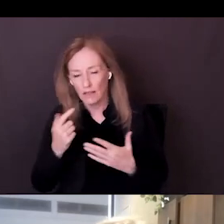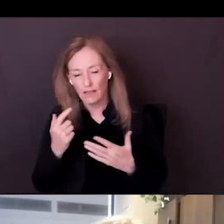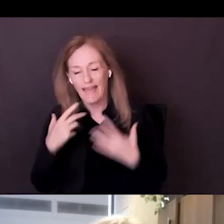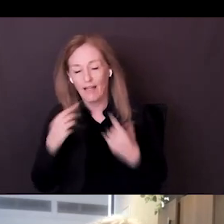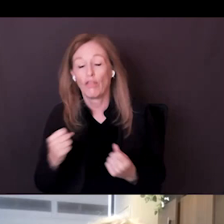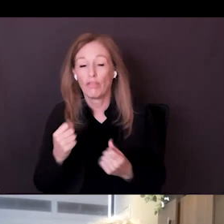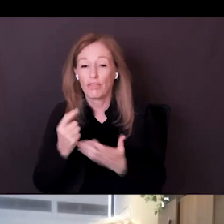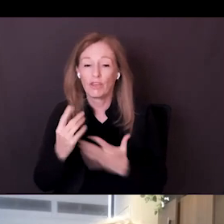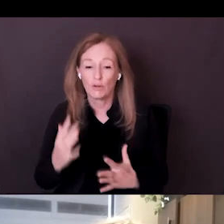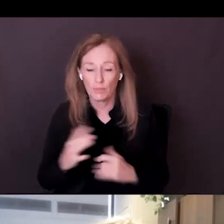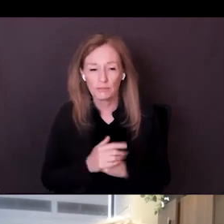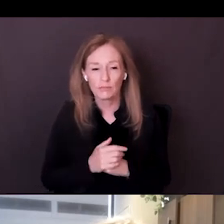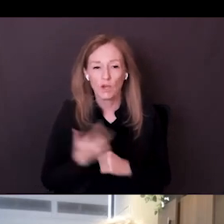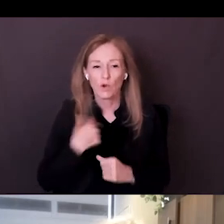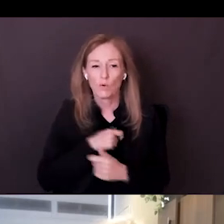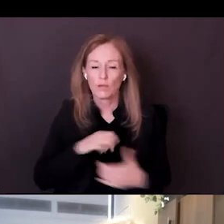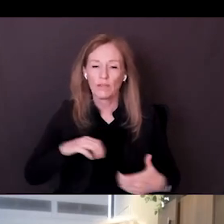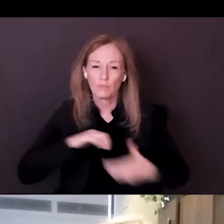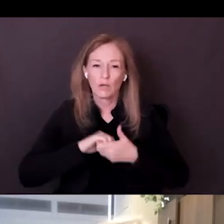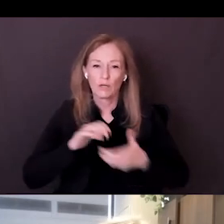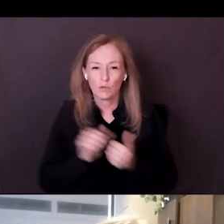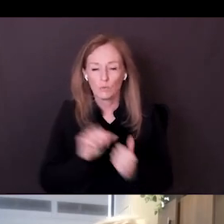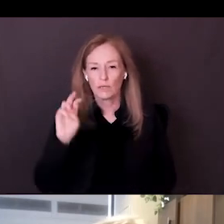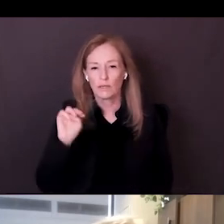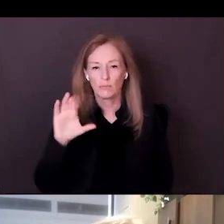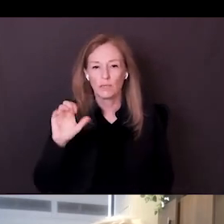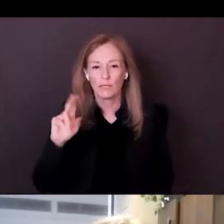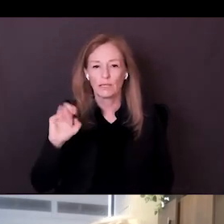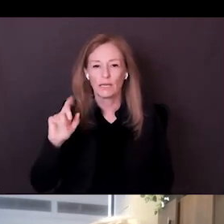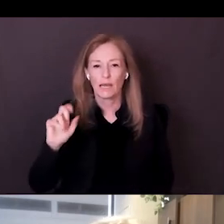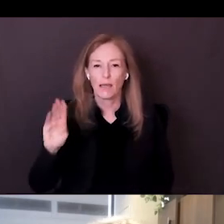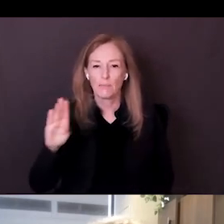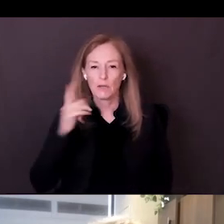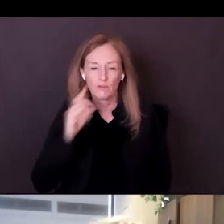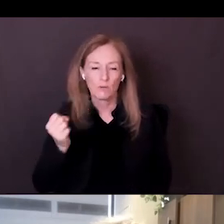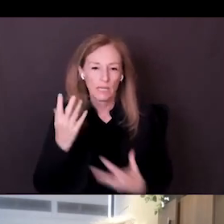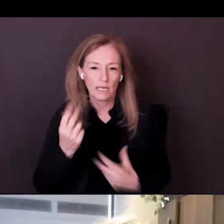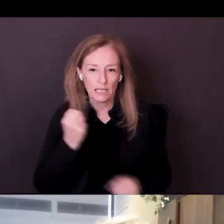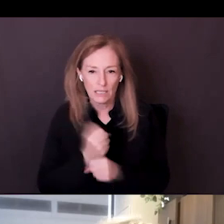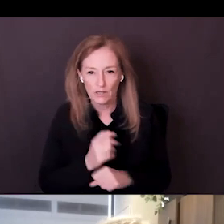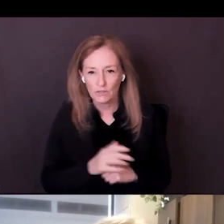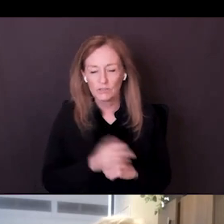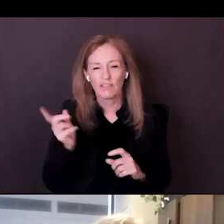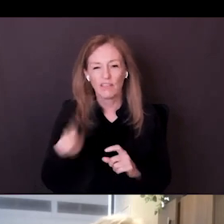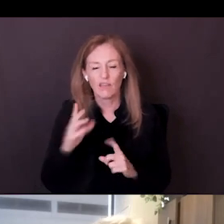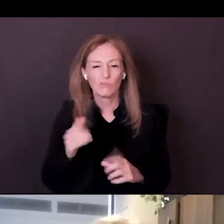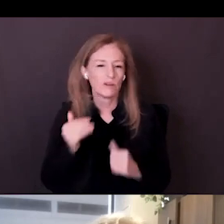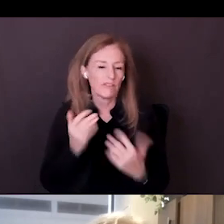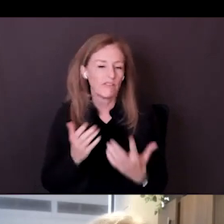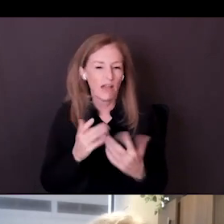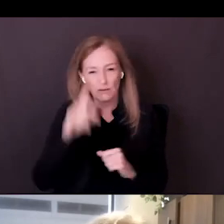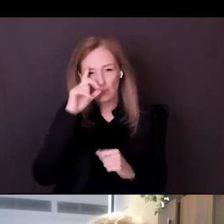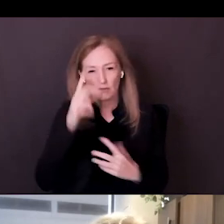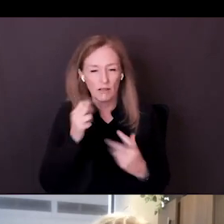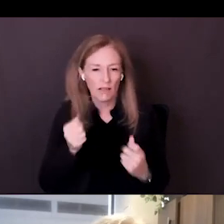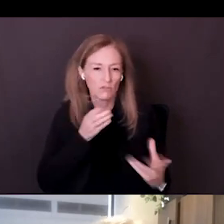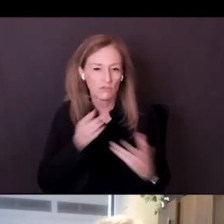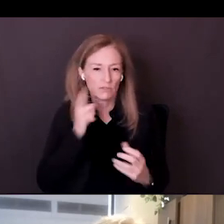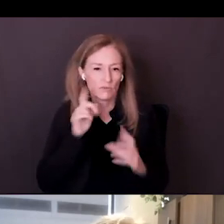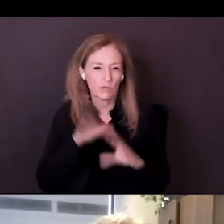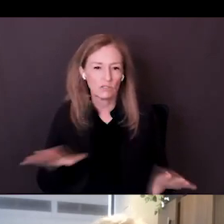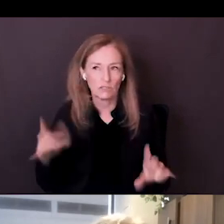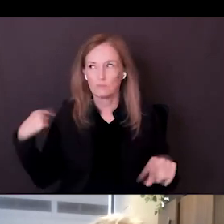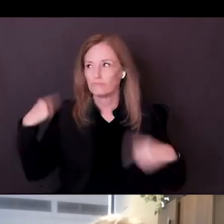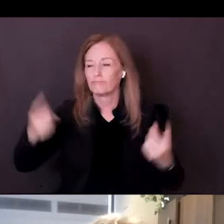FOR MANY YEARS. WE HAVE BEEN INVESTED FOR 30 YEARS. WE DECIDED THAT WE